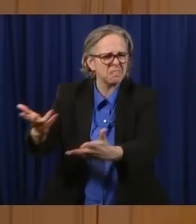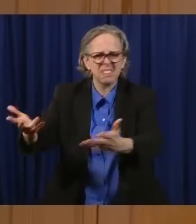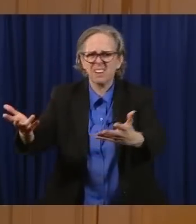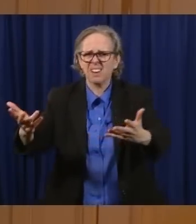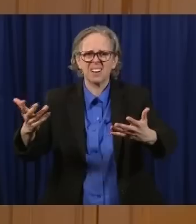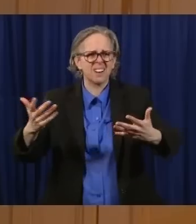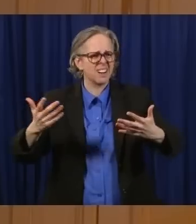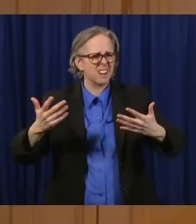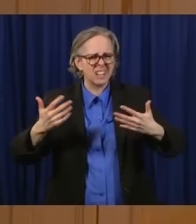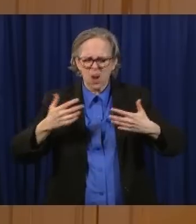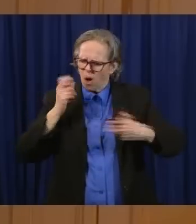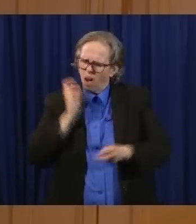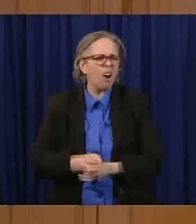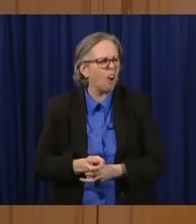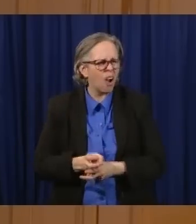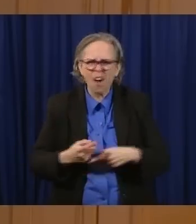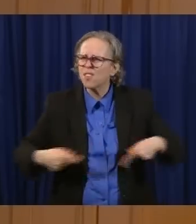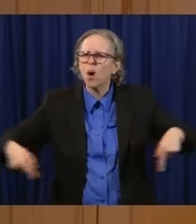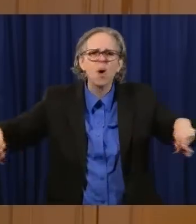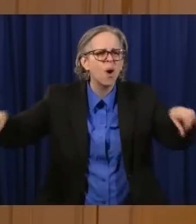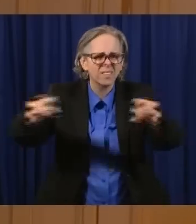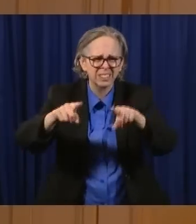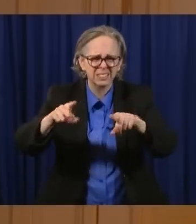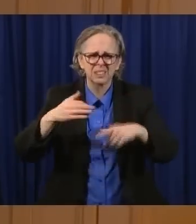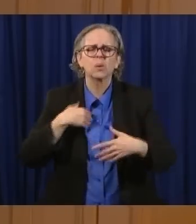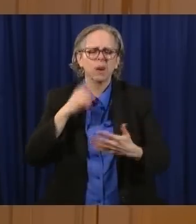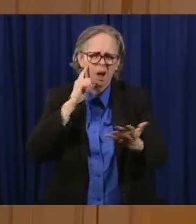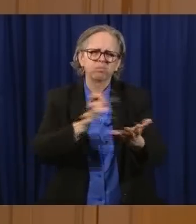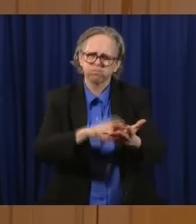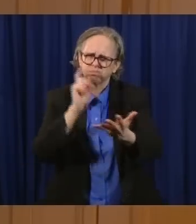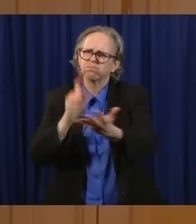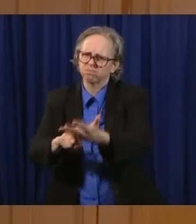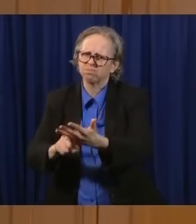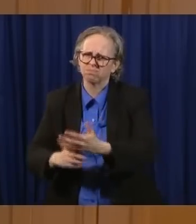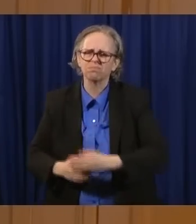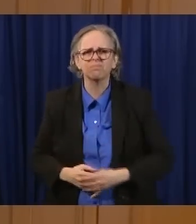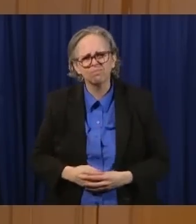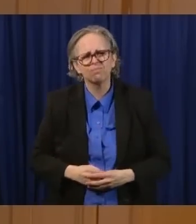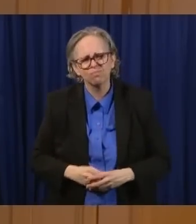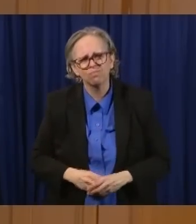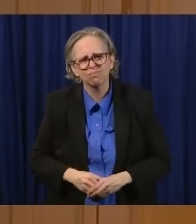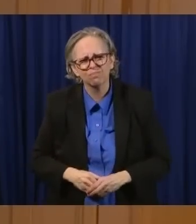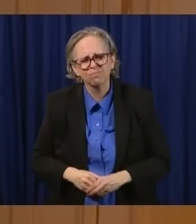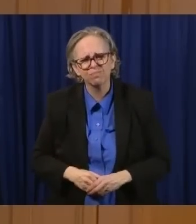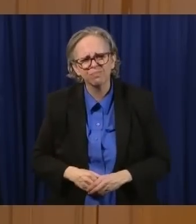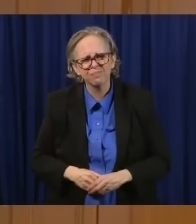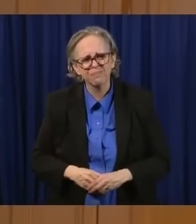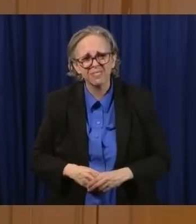EVERY WALK, BUSINESSES, TEACHERS, DAUGHTER IS ON THE FRONTLINE AT RIVERSIDE HOSPITAL.